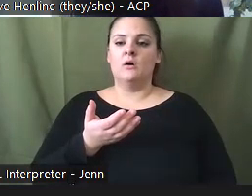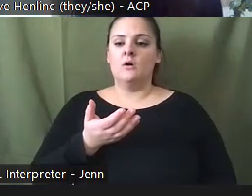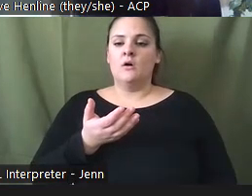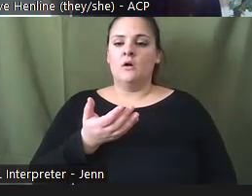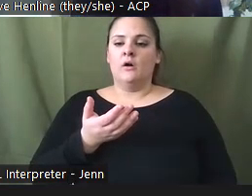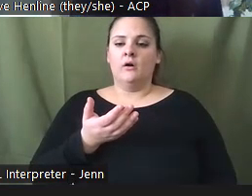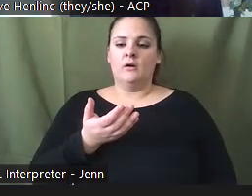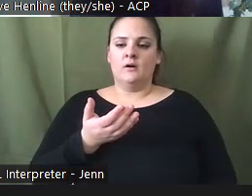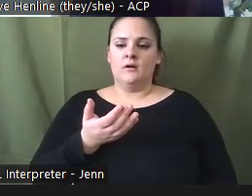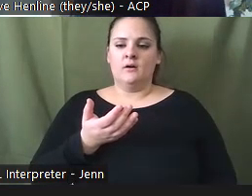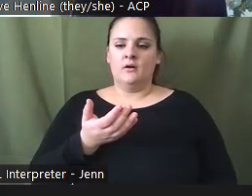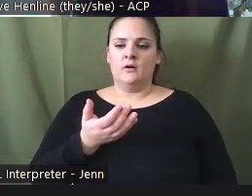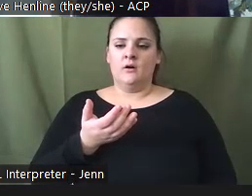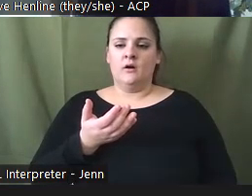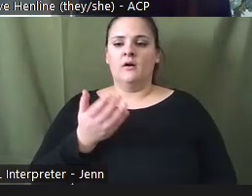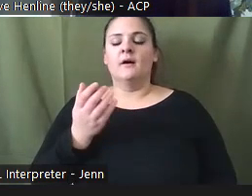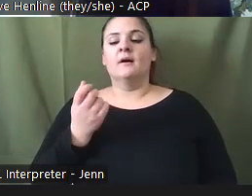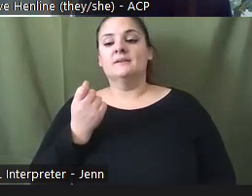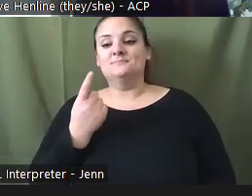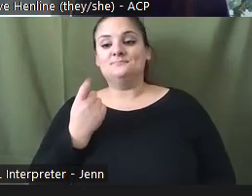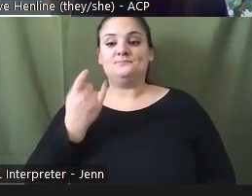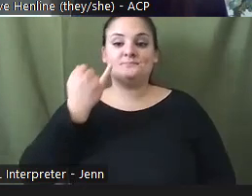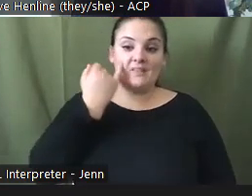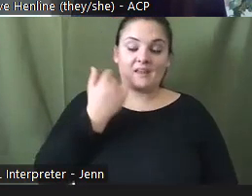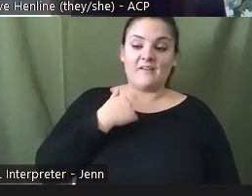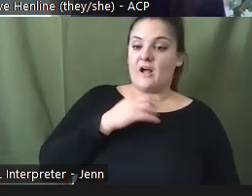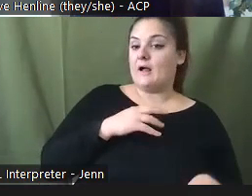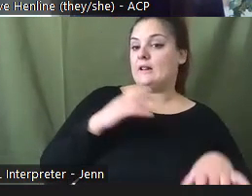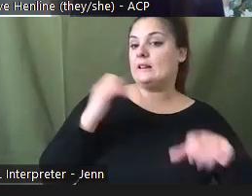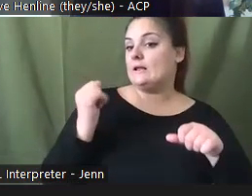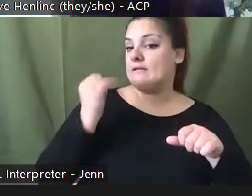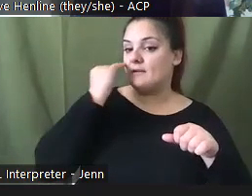very closely monitored by other individuals who might be able to answer your inquiries